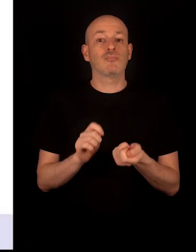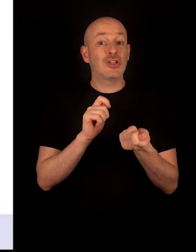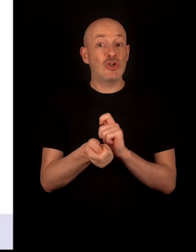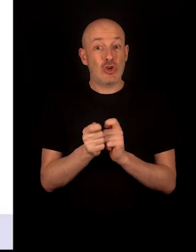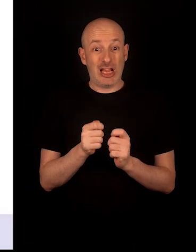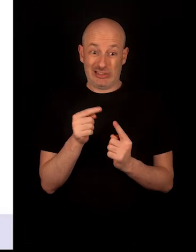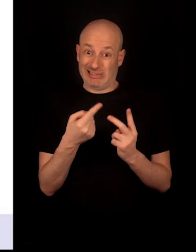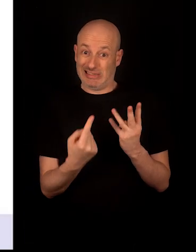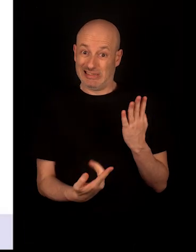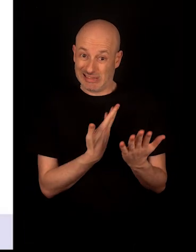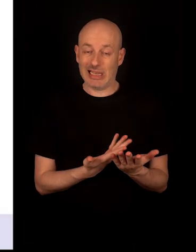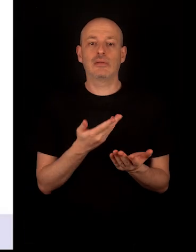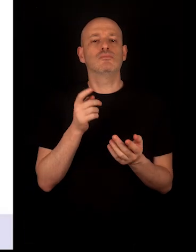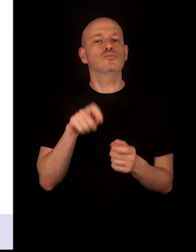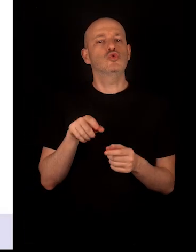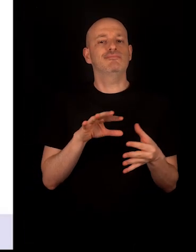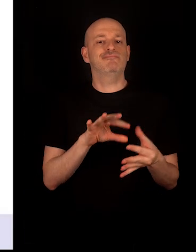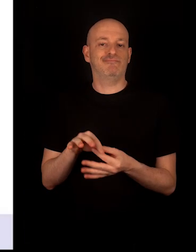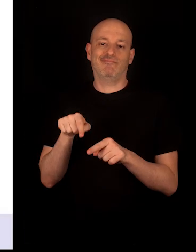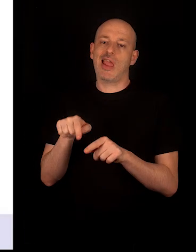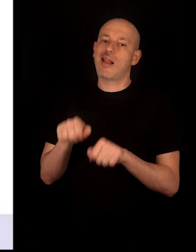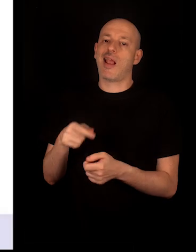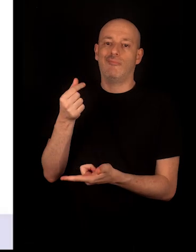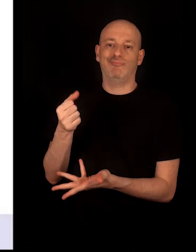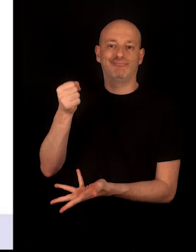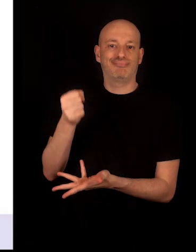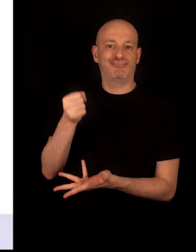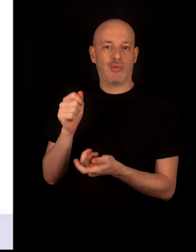All changes above may lead to a budget reduction or an adaptation.